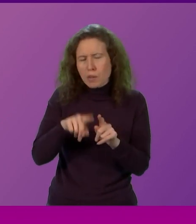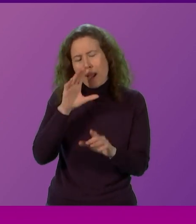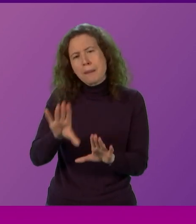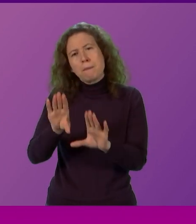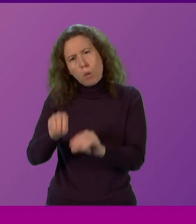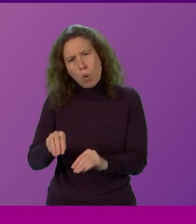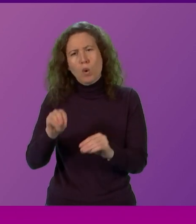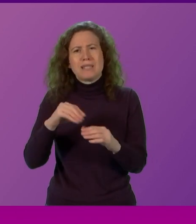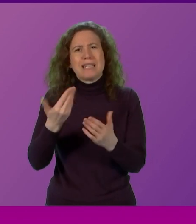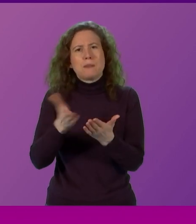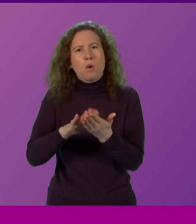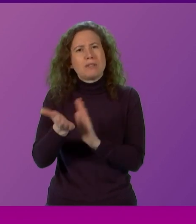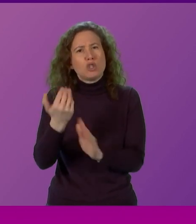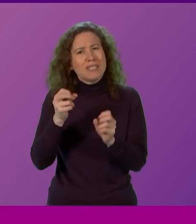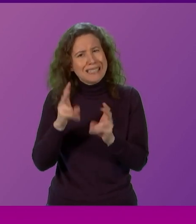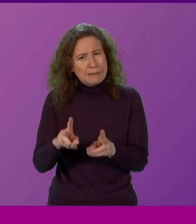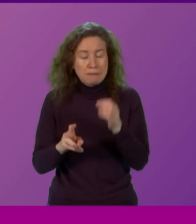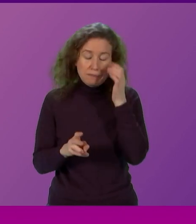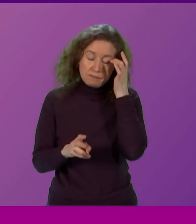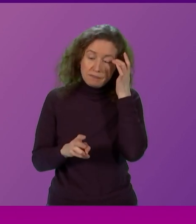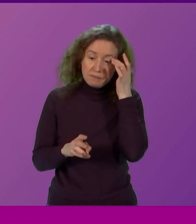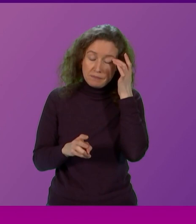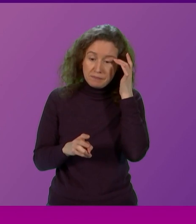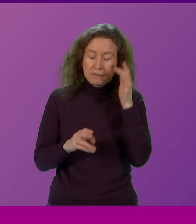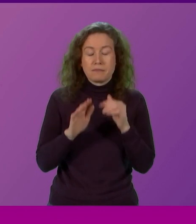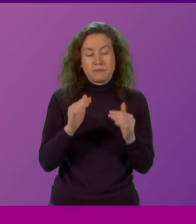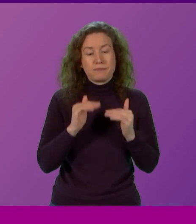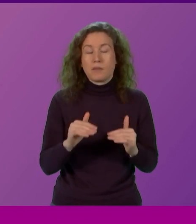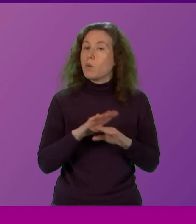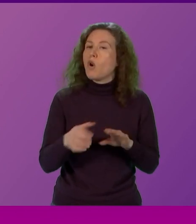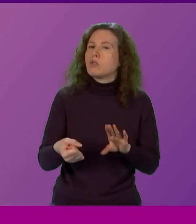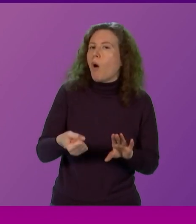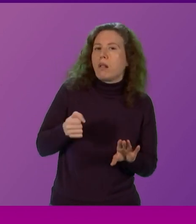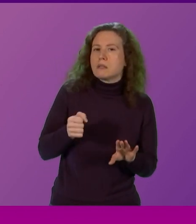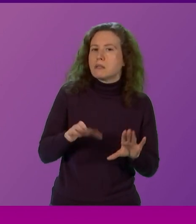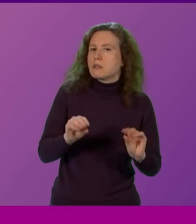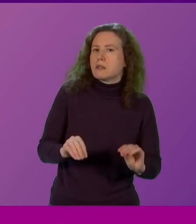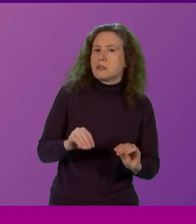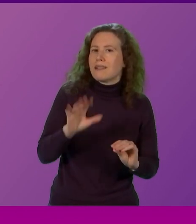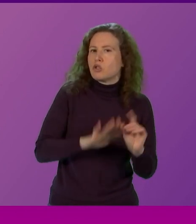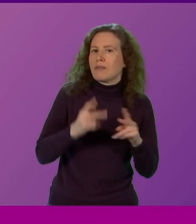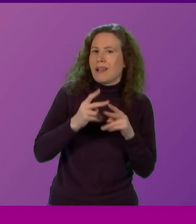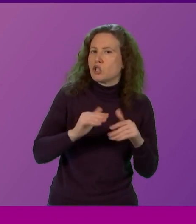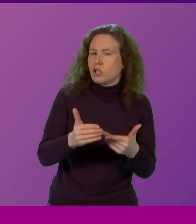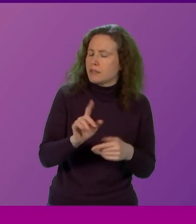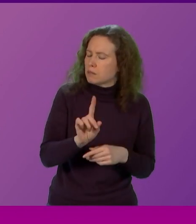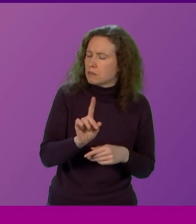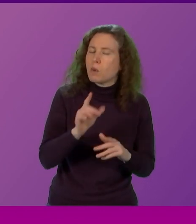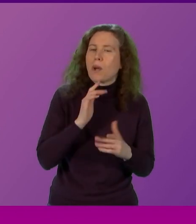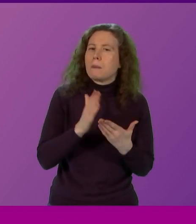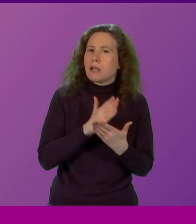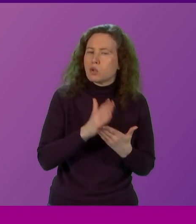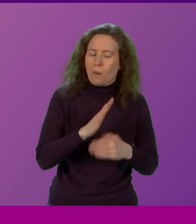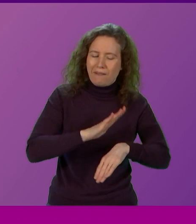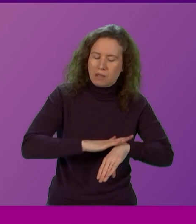We are not halting progress on the national care service; we are taking time to receive